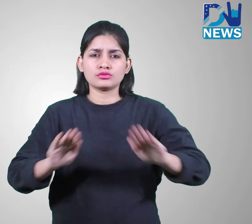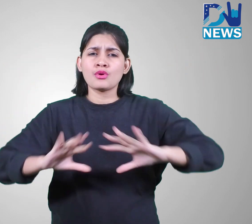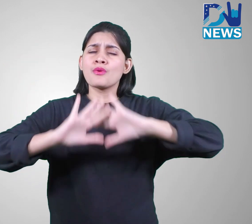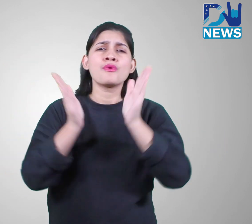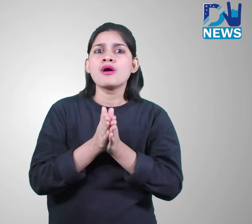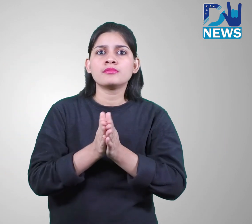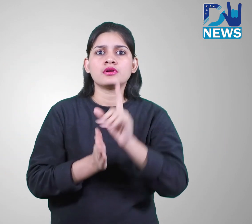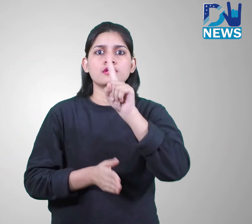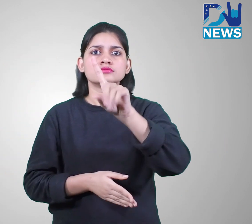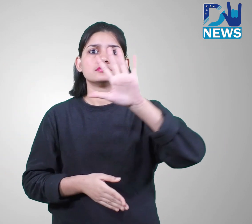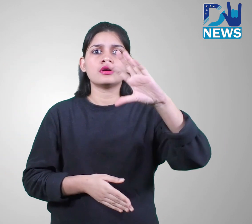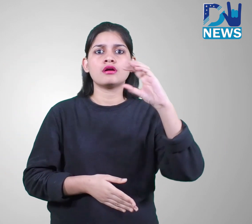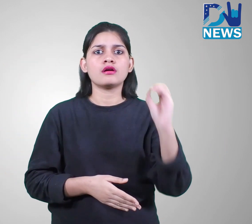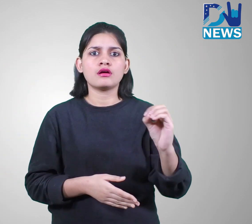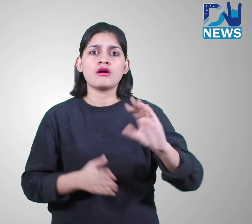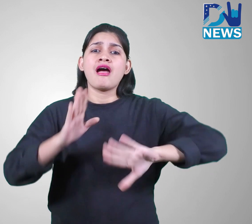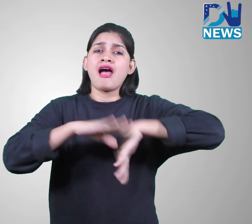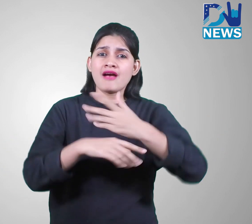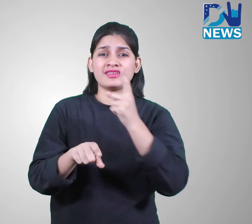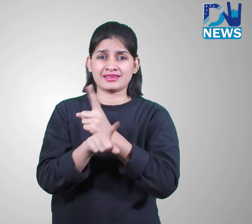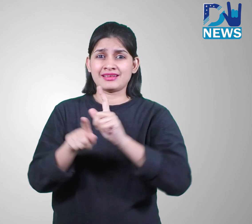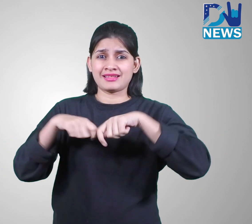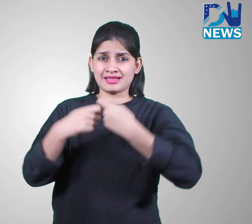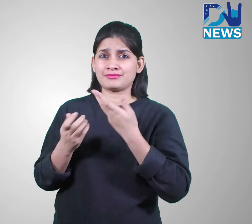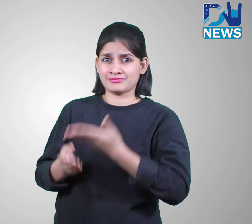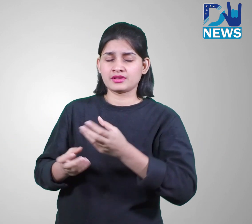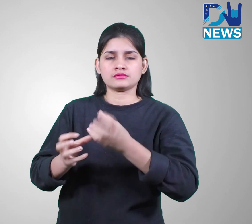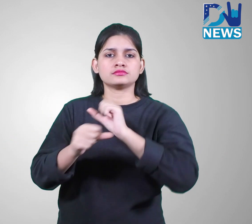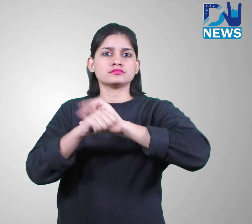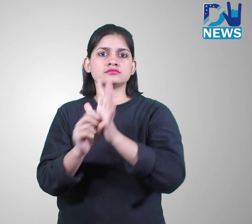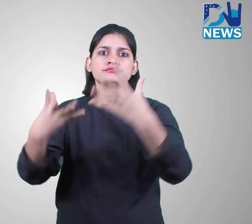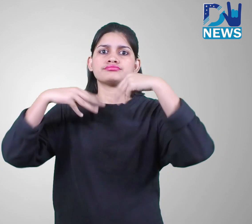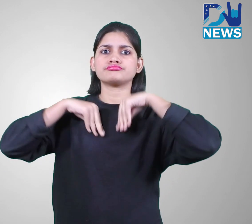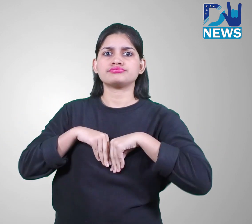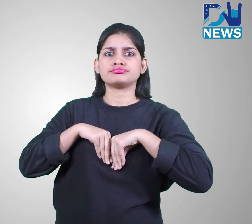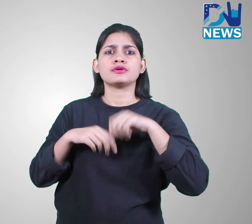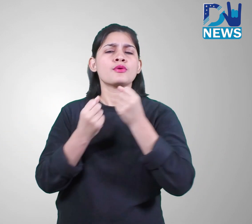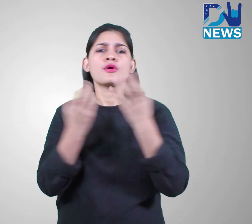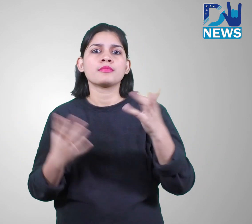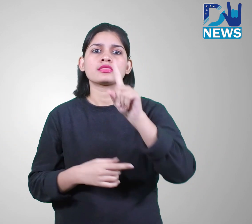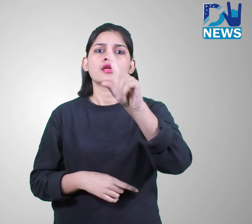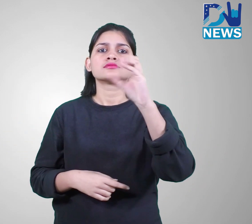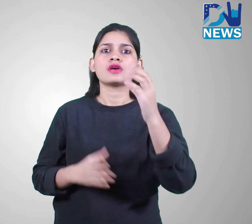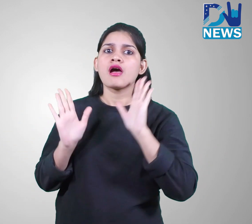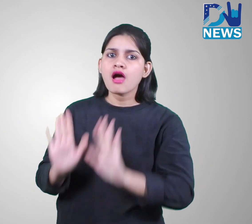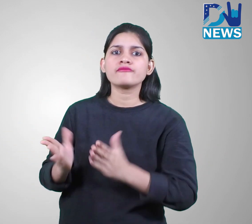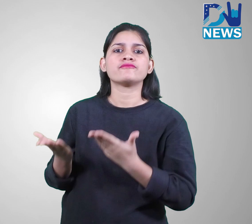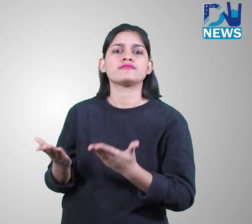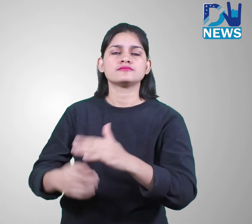Total 150 children what affected with covid and 10 teachers